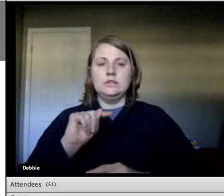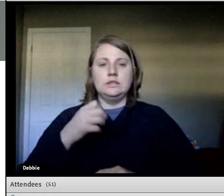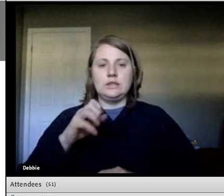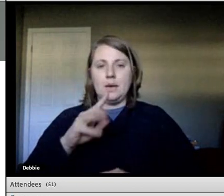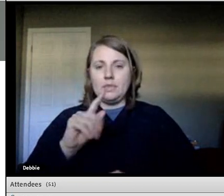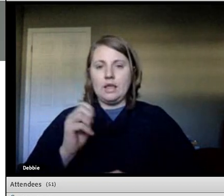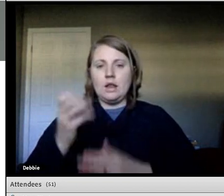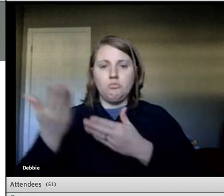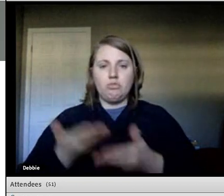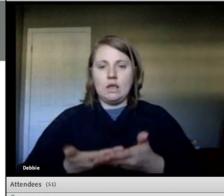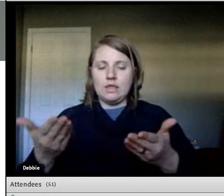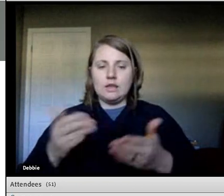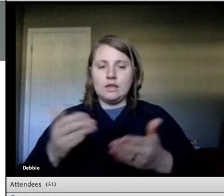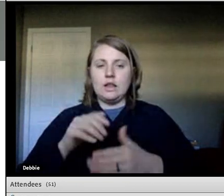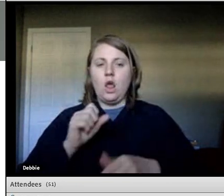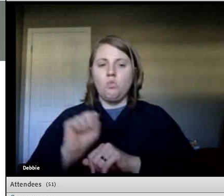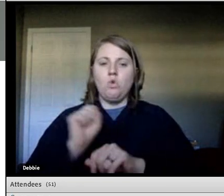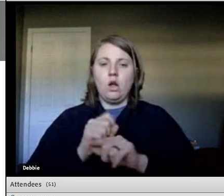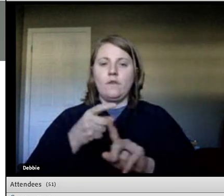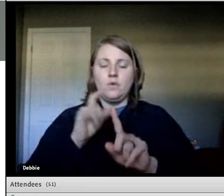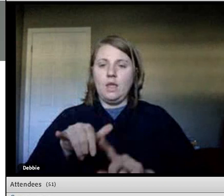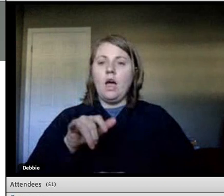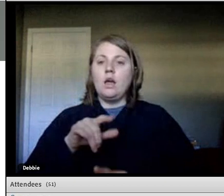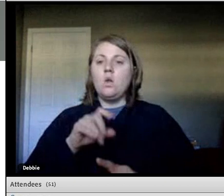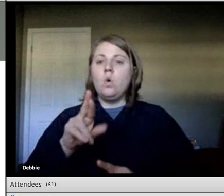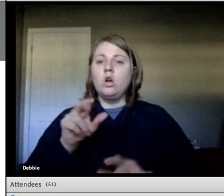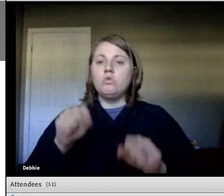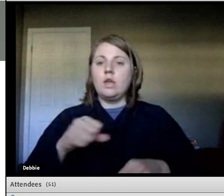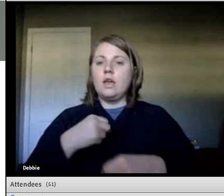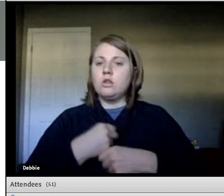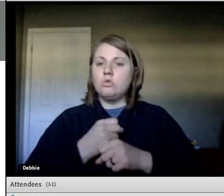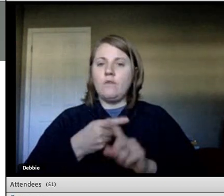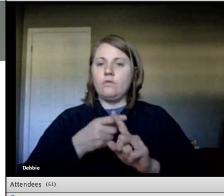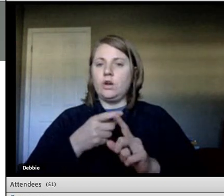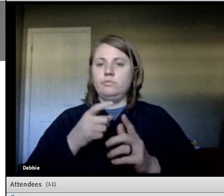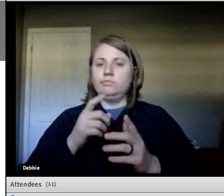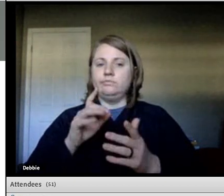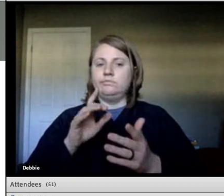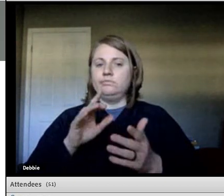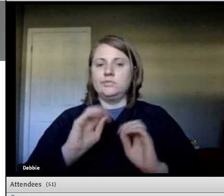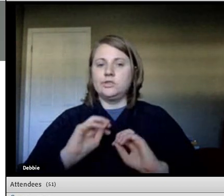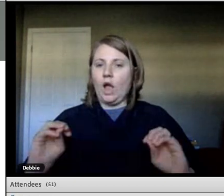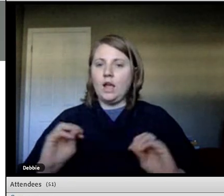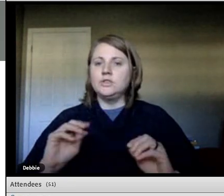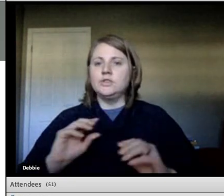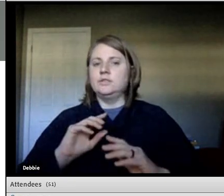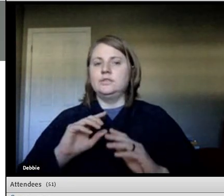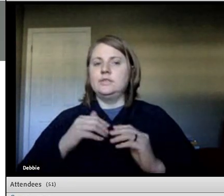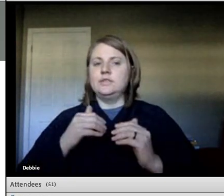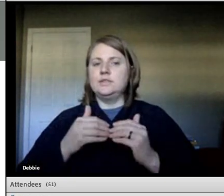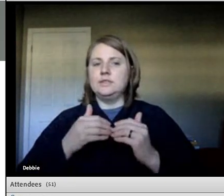or you can just create from scratch, and then you can send it to any 3D printer. It's not proprietary which is what we're seeing a lot of